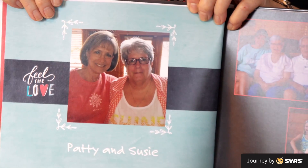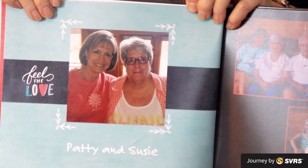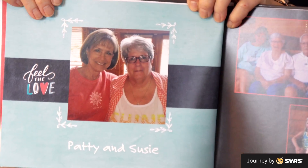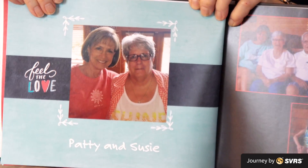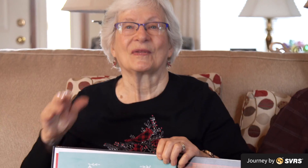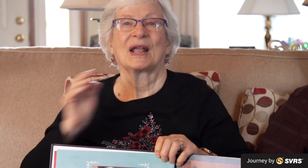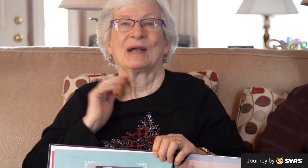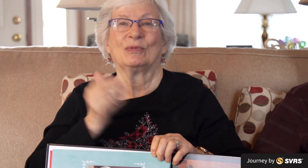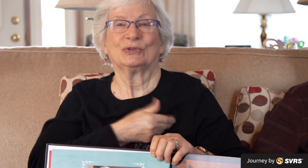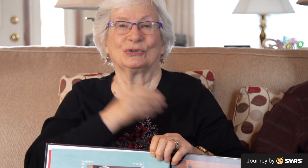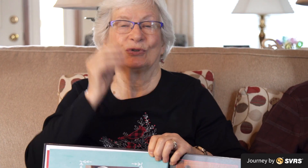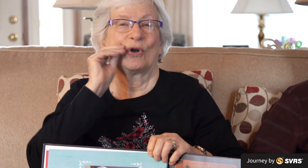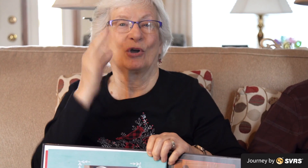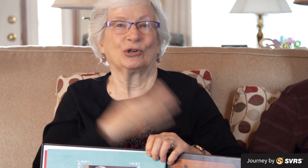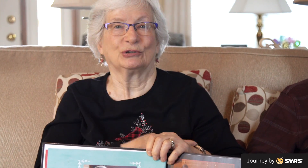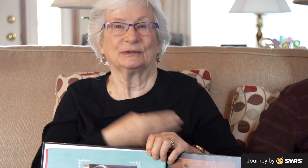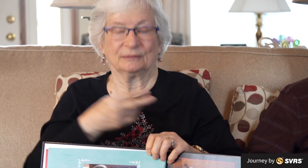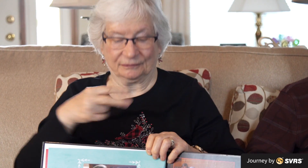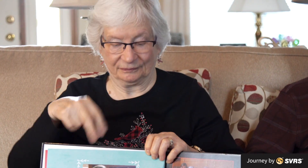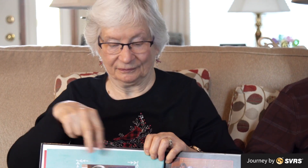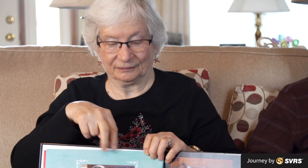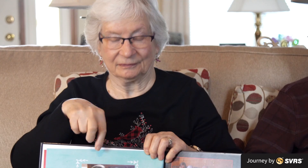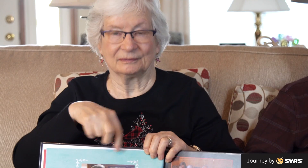These are our daughters.